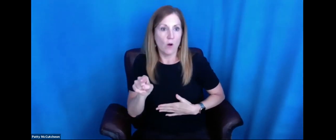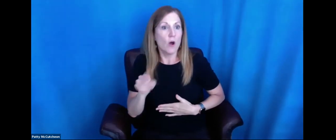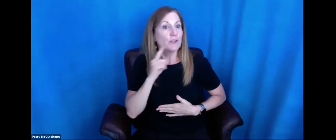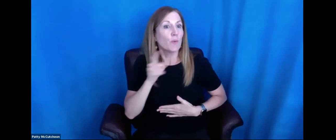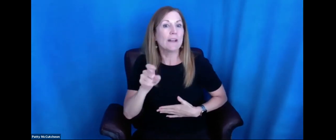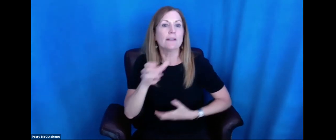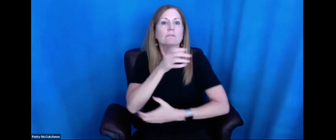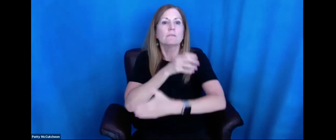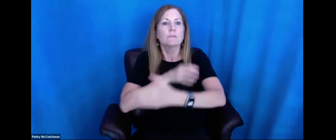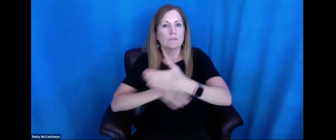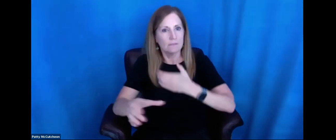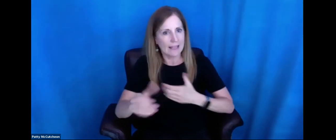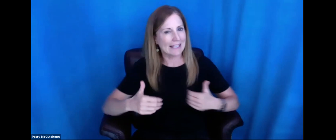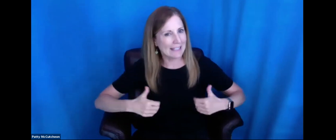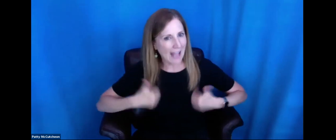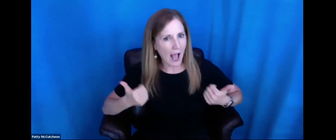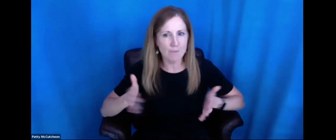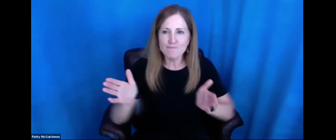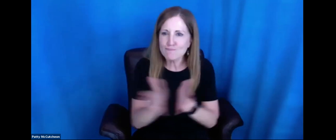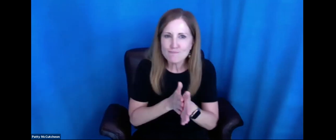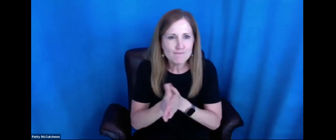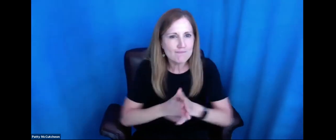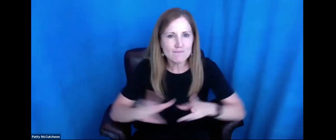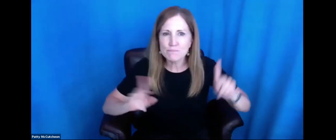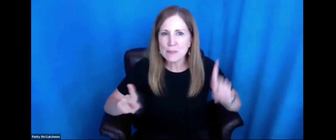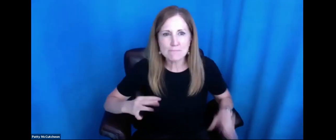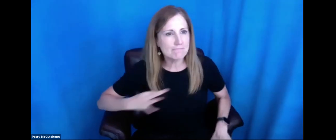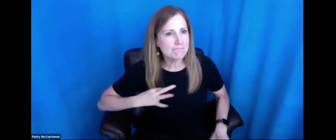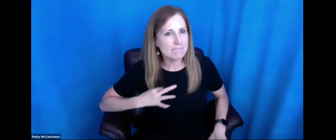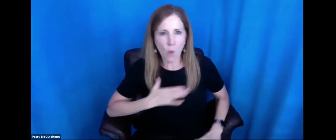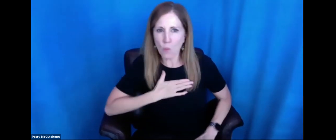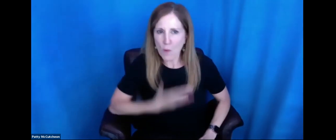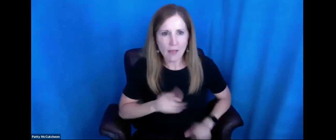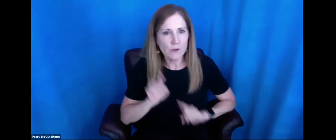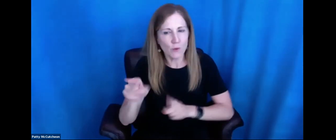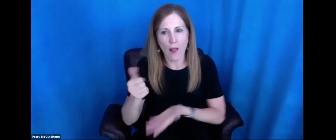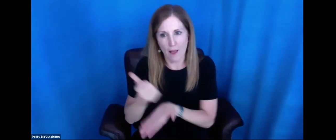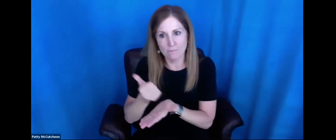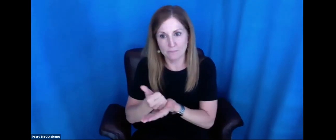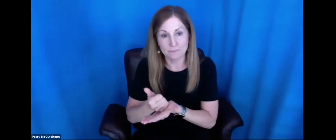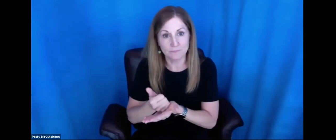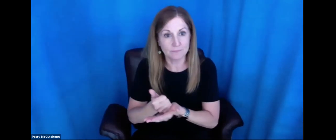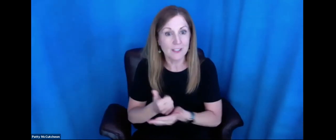from other age groups and other demographics who are not as vulnerable. So those are the two asks.